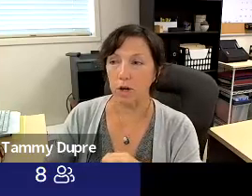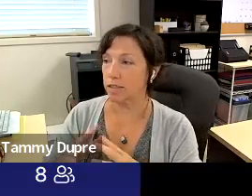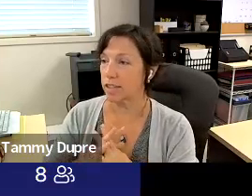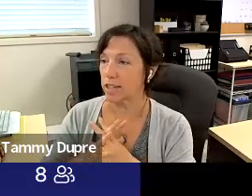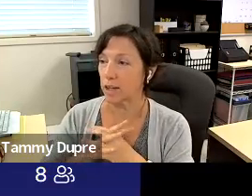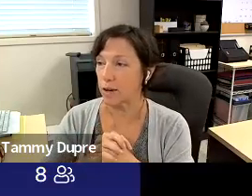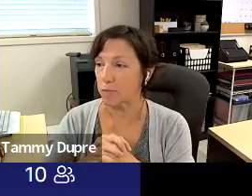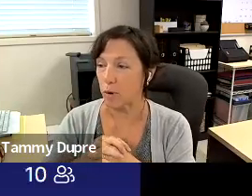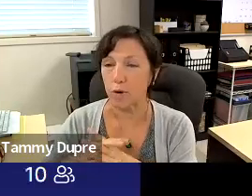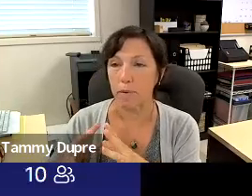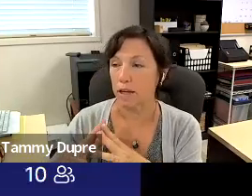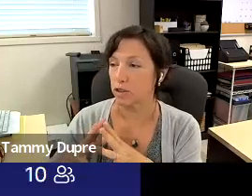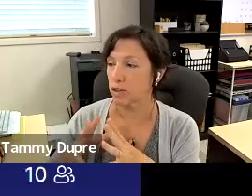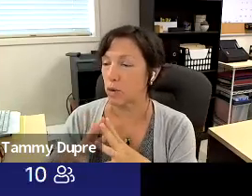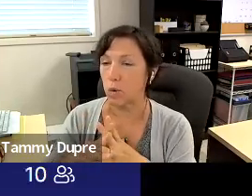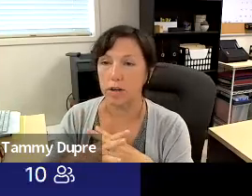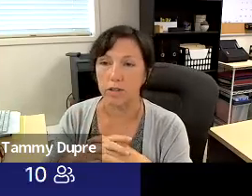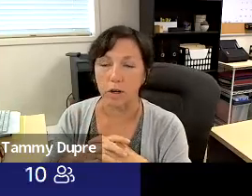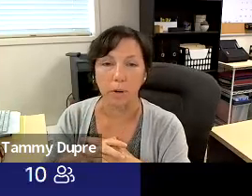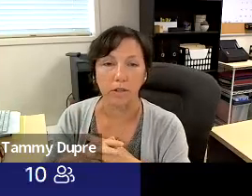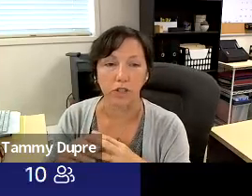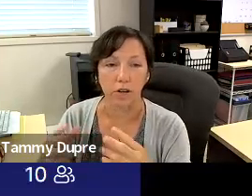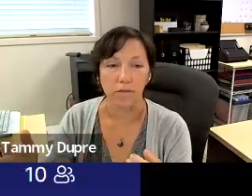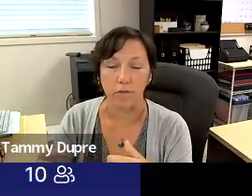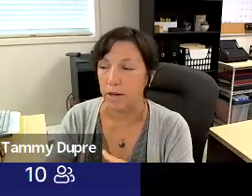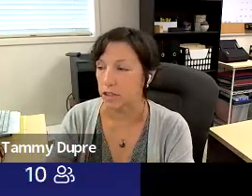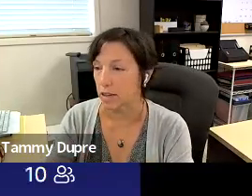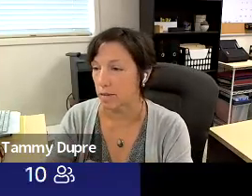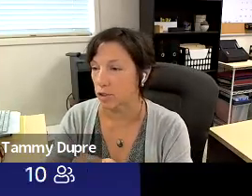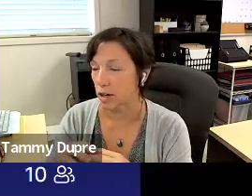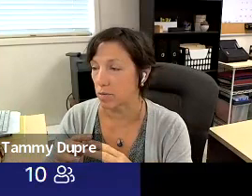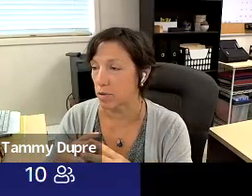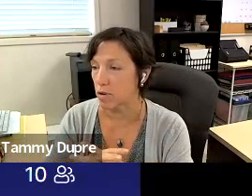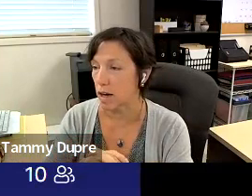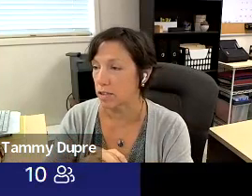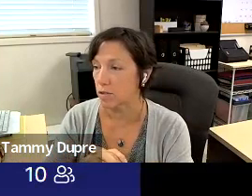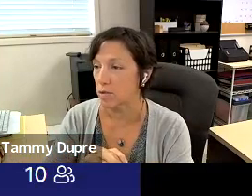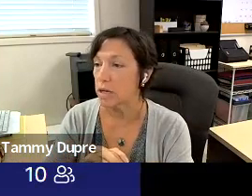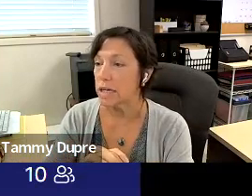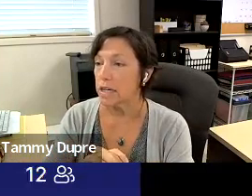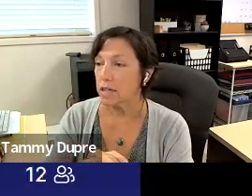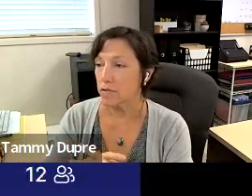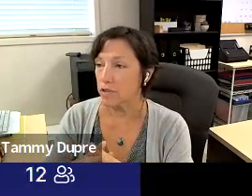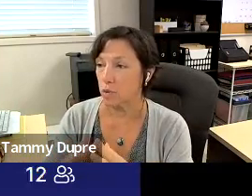So it's cool that I'm talking seeing a lot of program managers and coordinators. They'll better share the information that I'm sharing with you guys to.